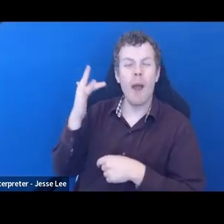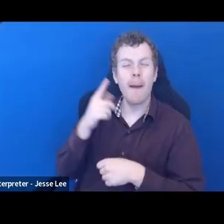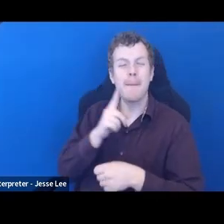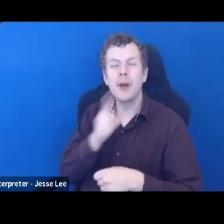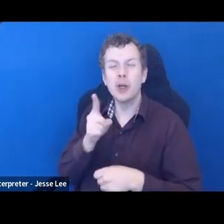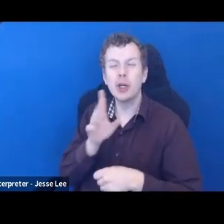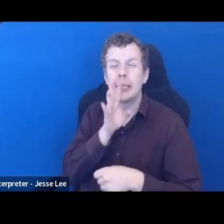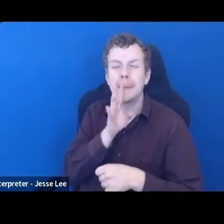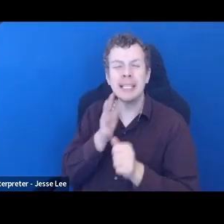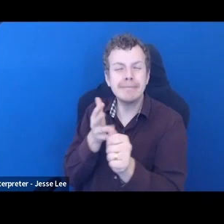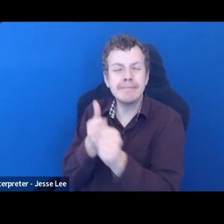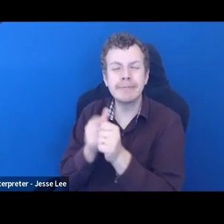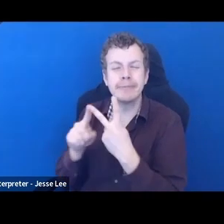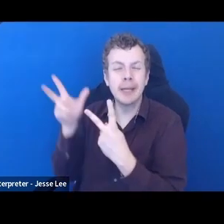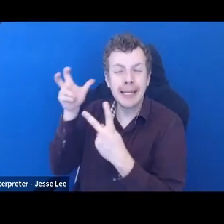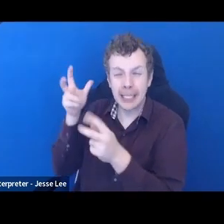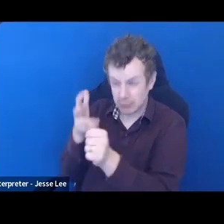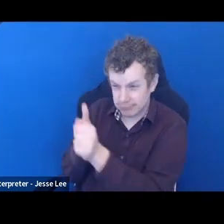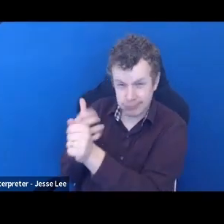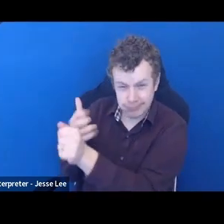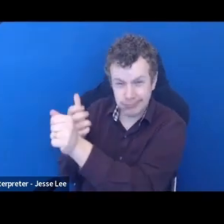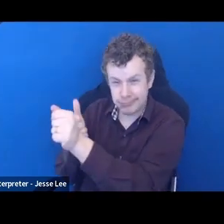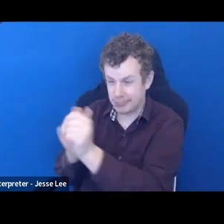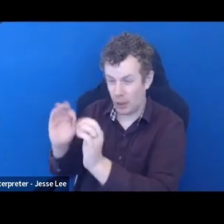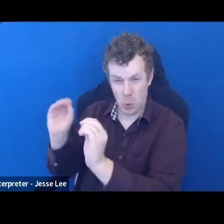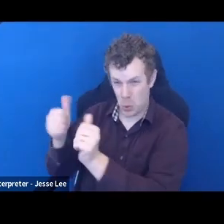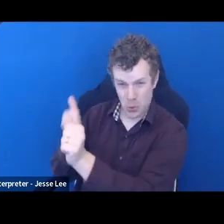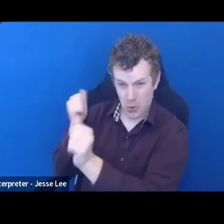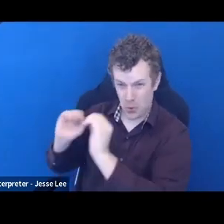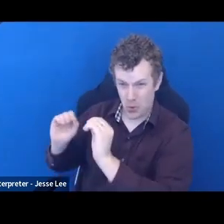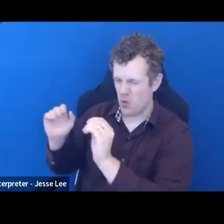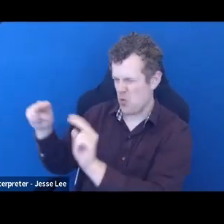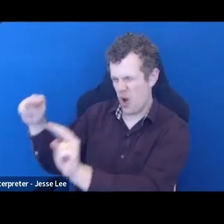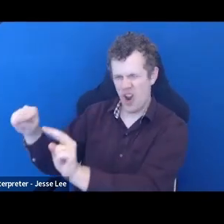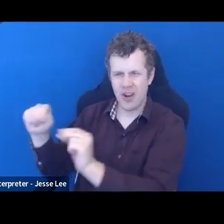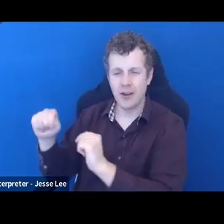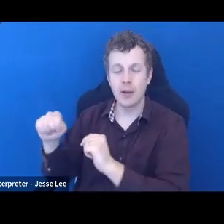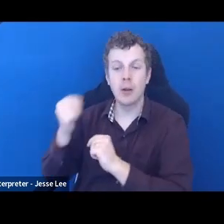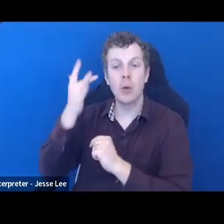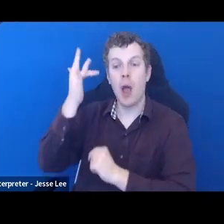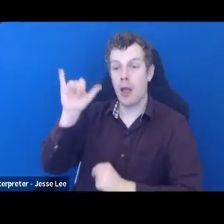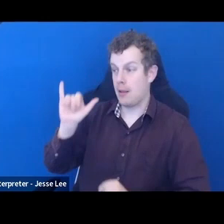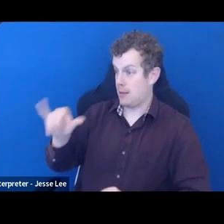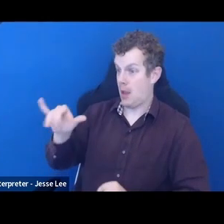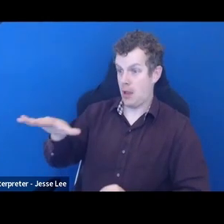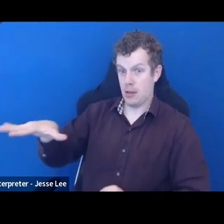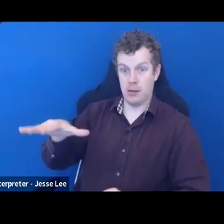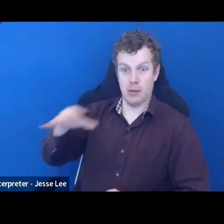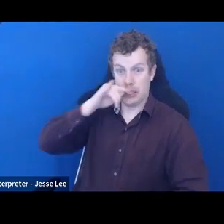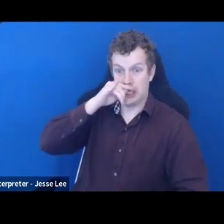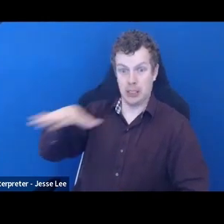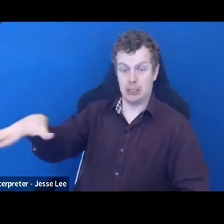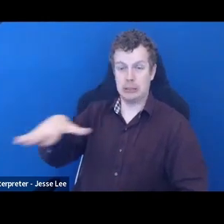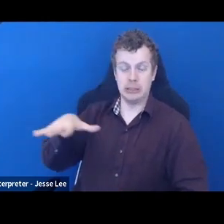auditory milestones, because the difficulties this population might face can be very subtle.